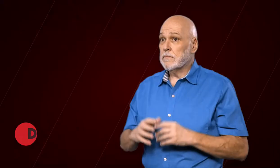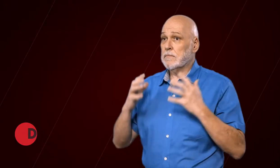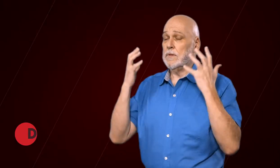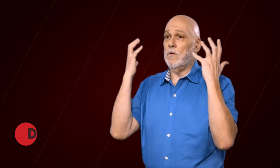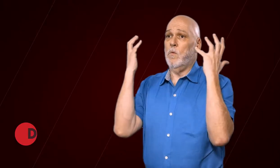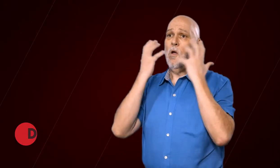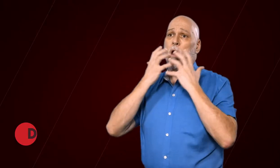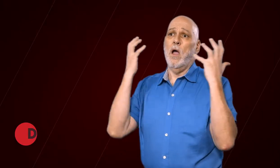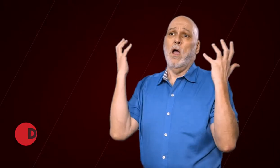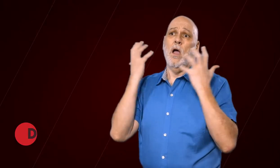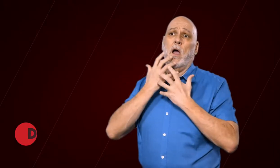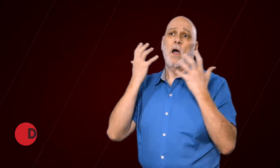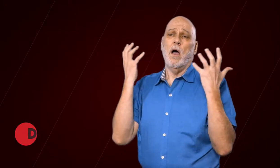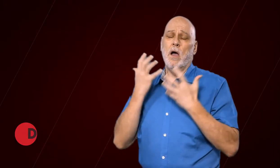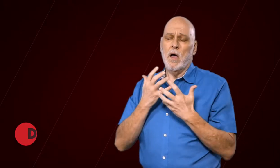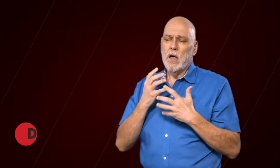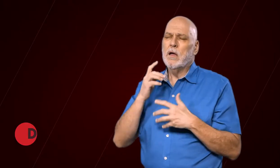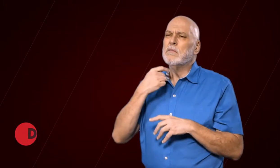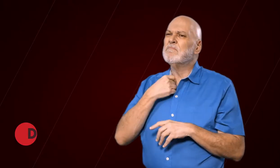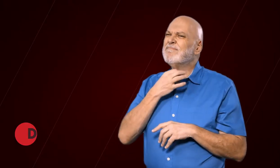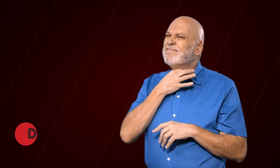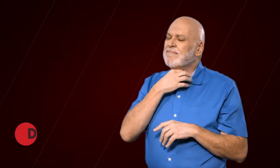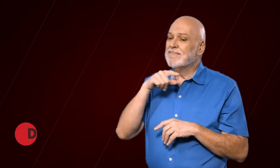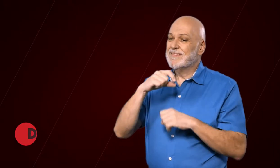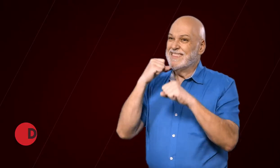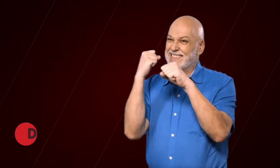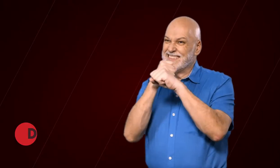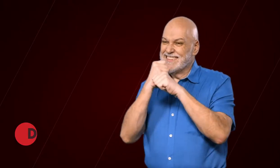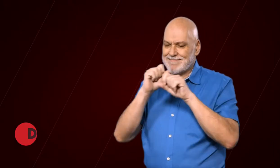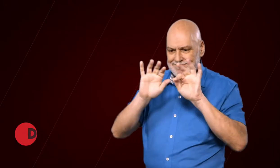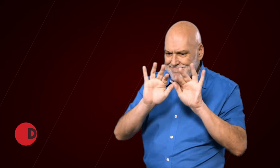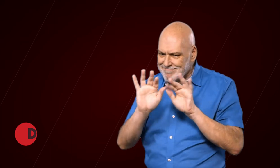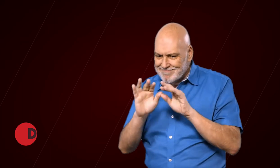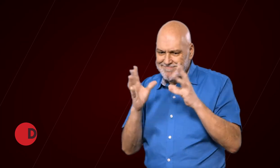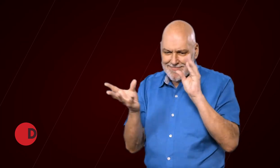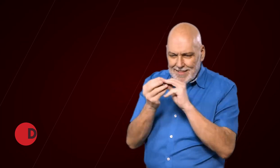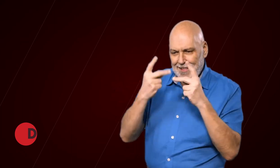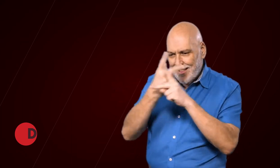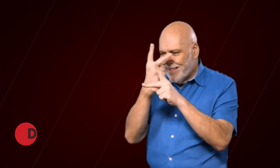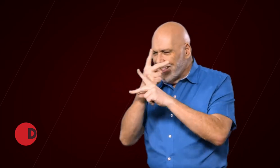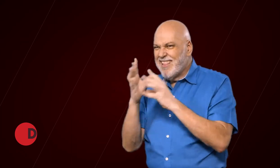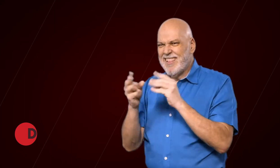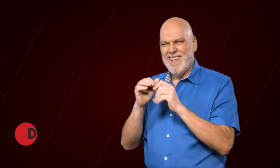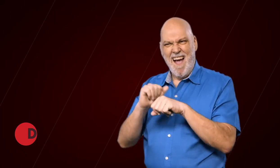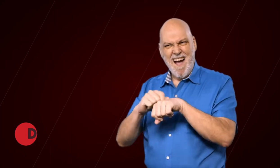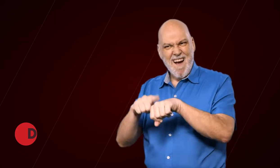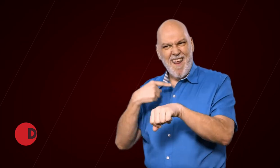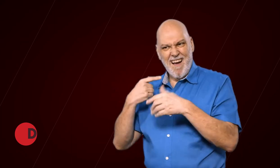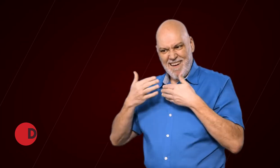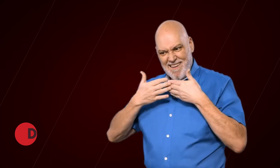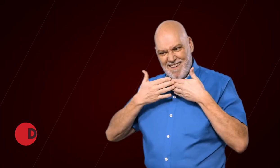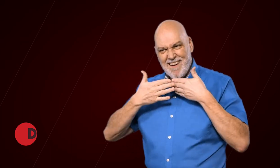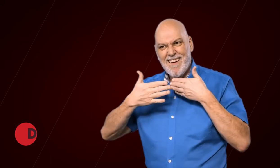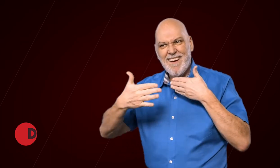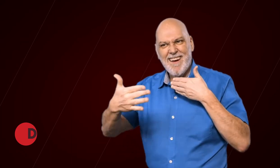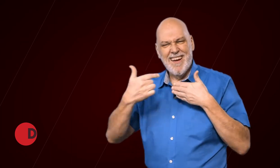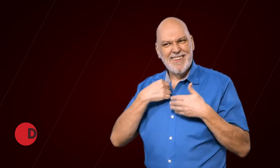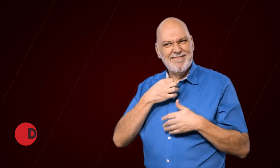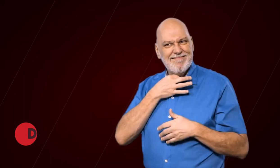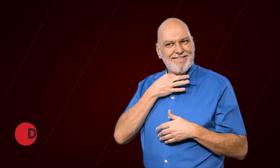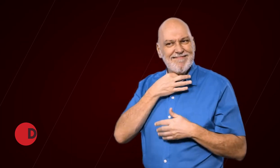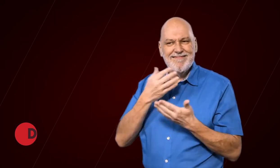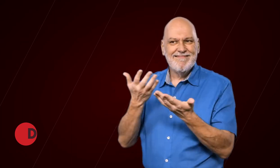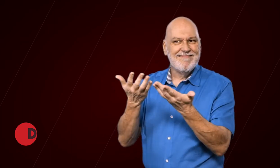[Anselmo]: Wow, and for how long would the 2021 Census take?